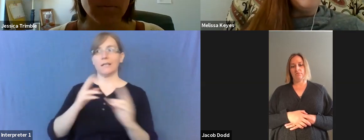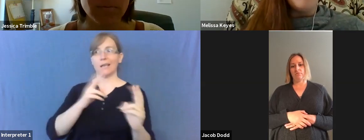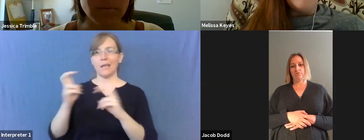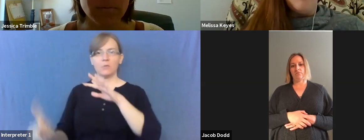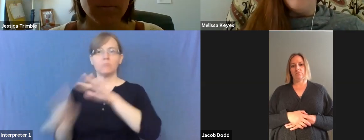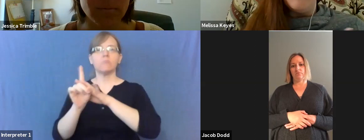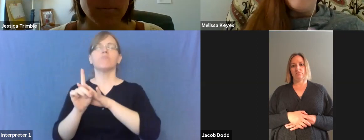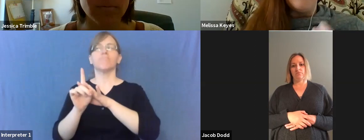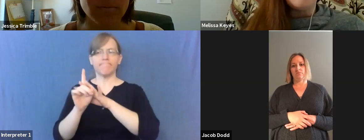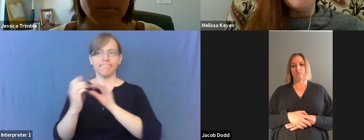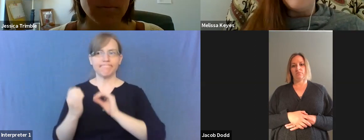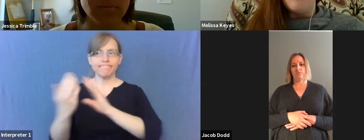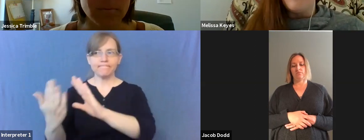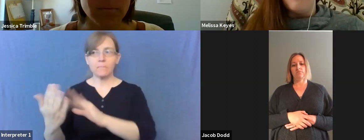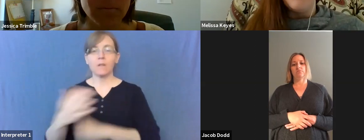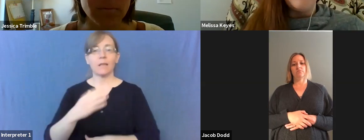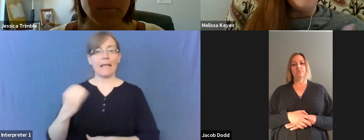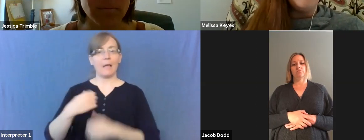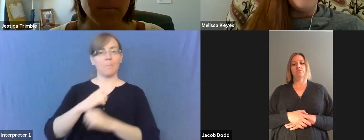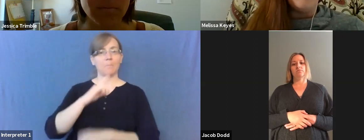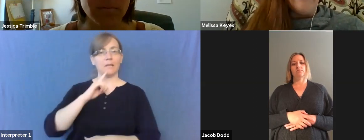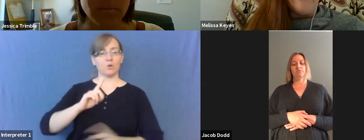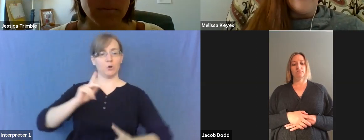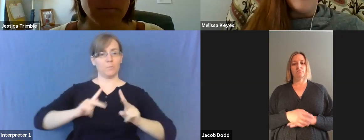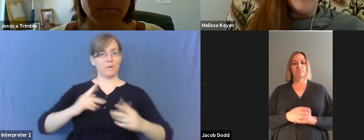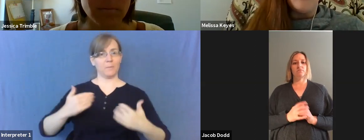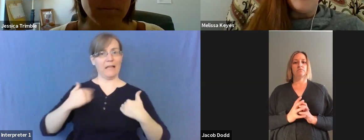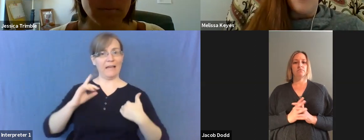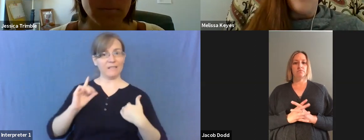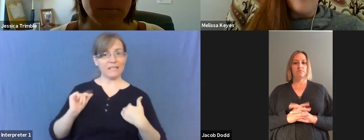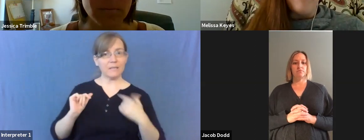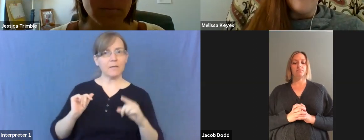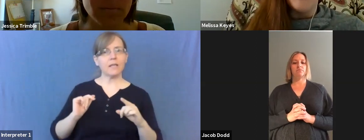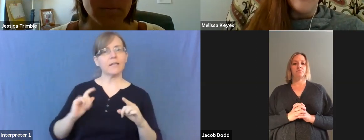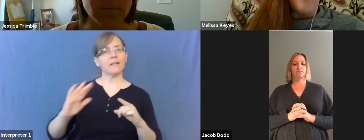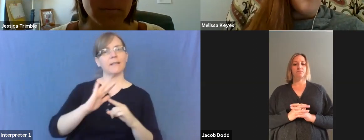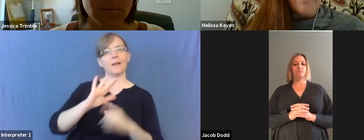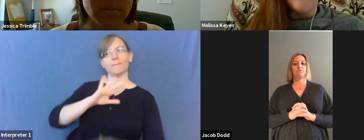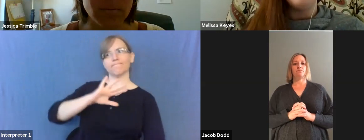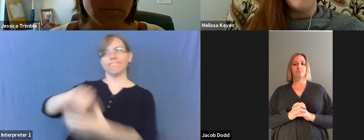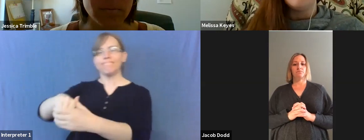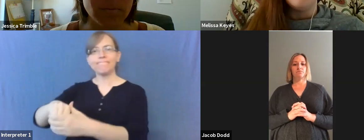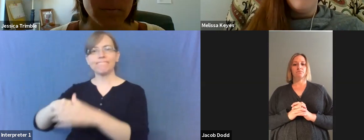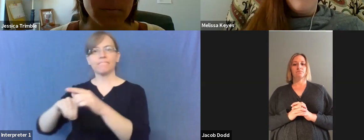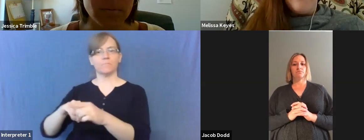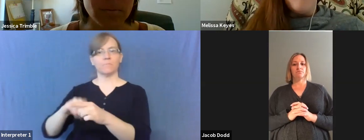of people with disabilities are being included in those conversations and in those planning issues. So we are monitoring all kinds of things